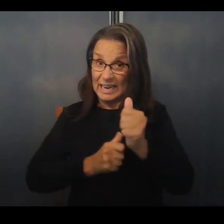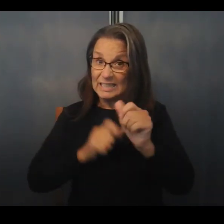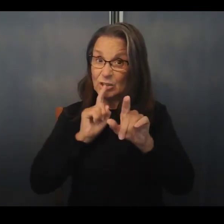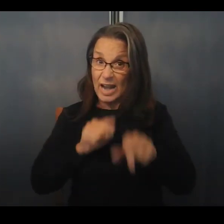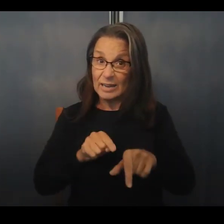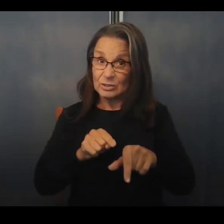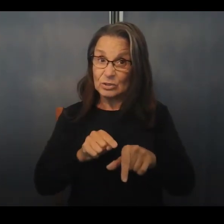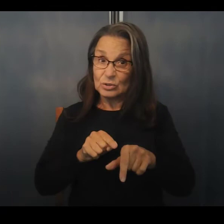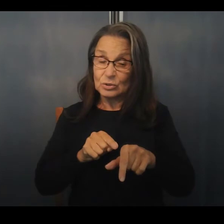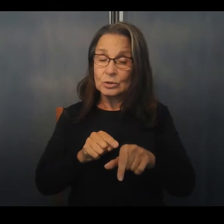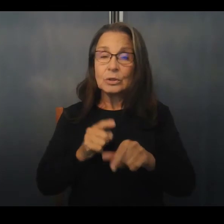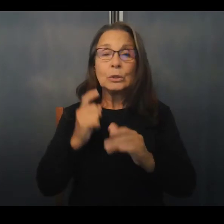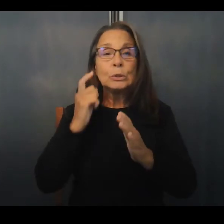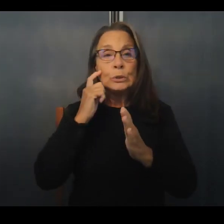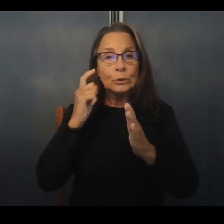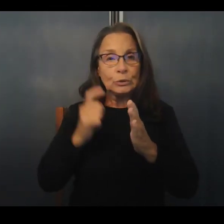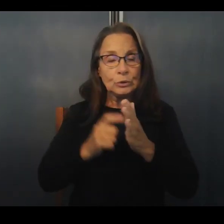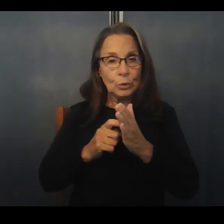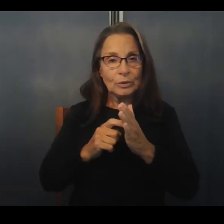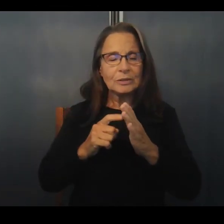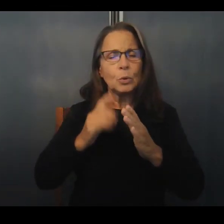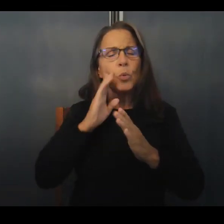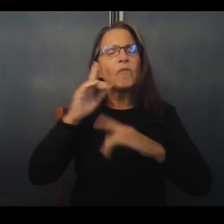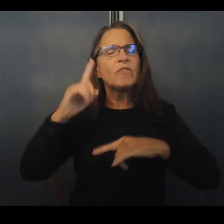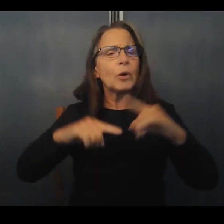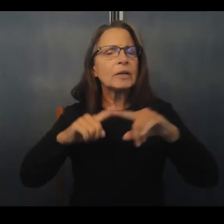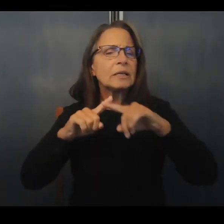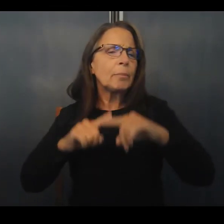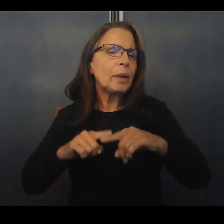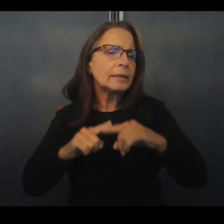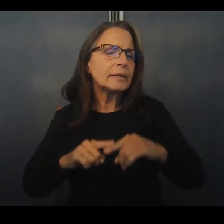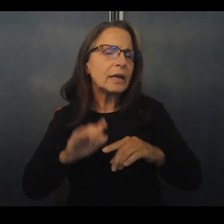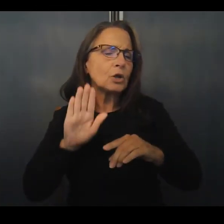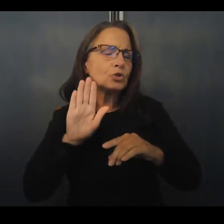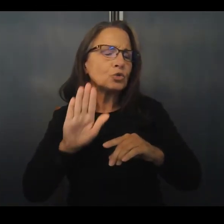see here is going to vary a little bit depending on the settings that your instructor chooses but